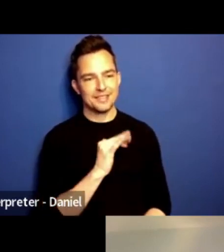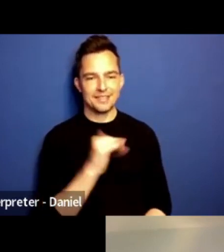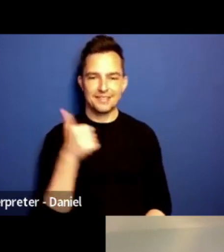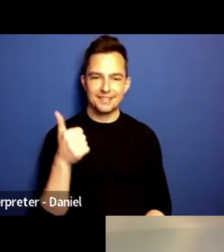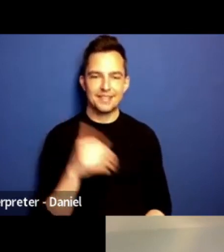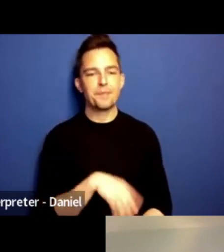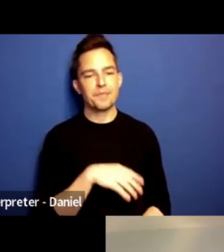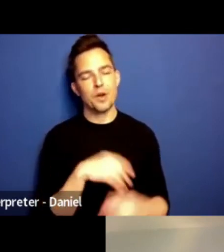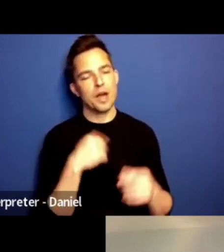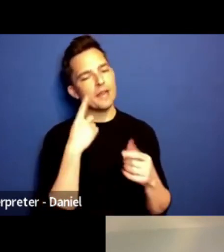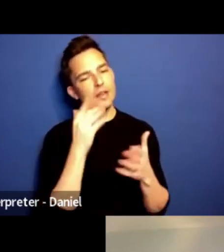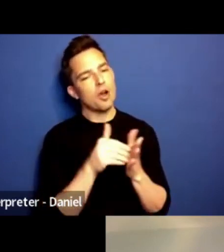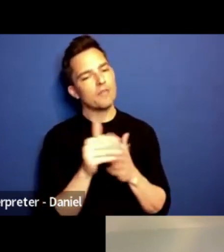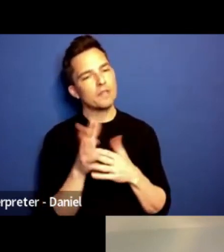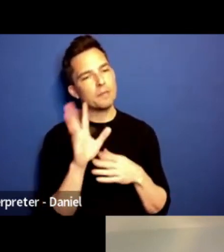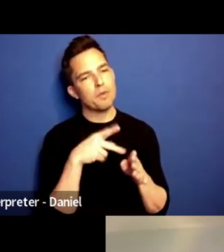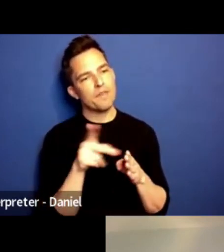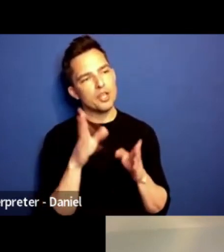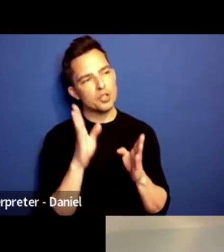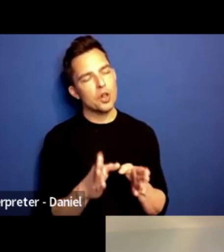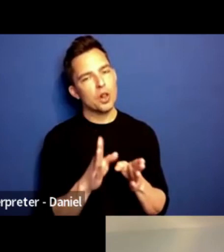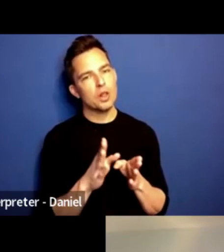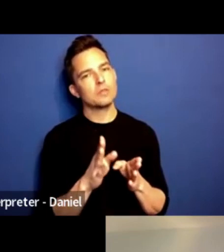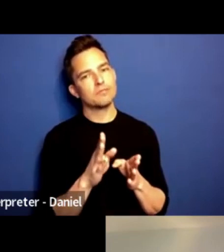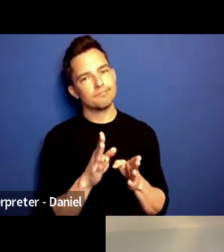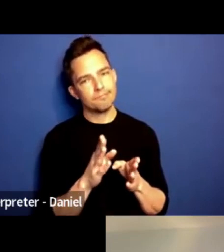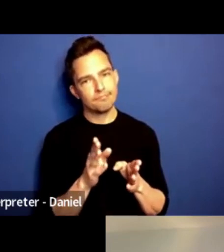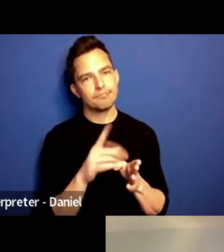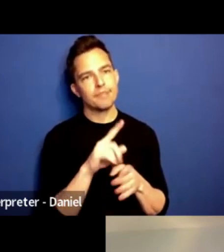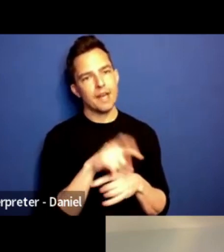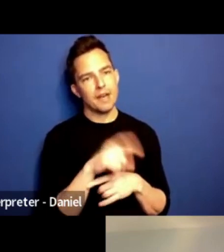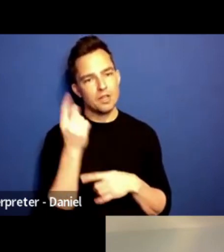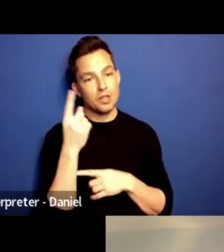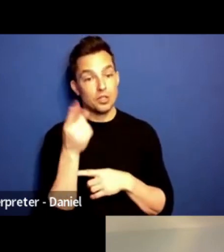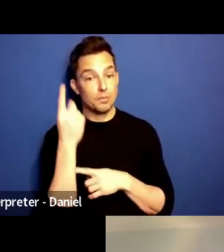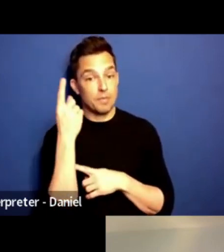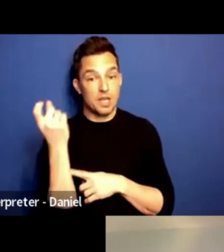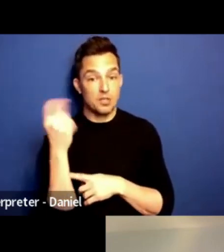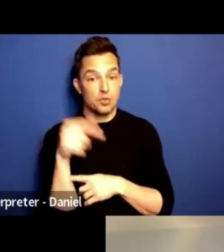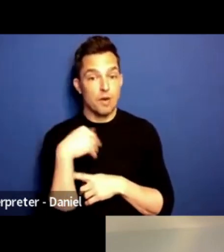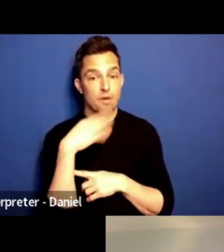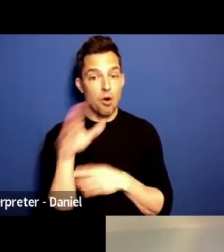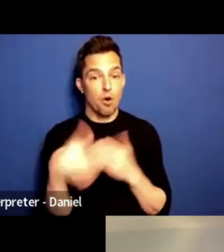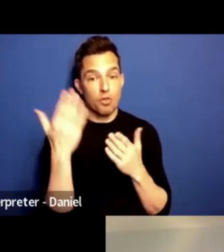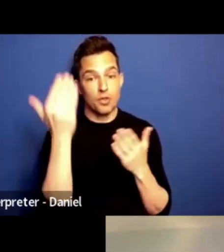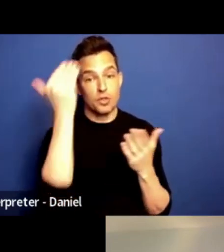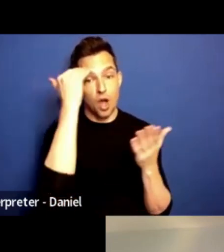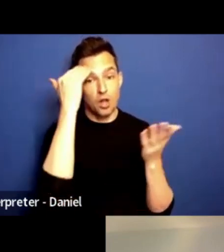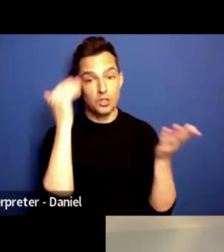a lot of times, you know, professionals, I mean, after understand that, just because sometimes you have all the knowledge, you know, sometimes